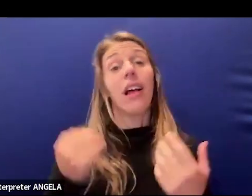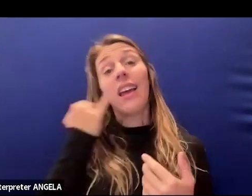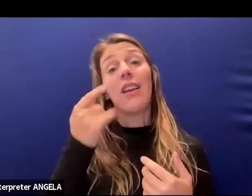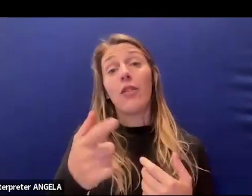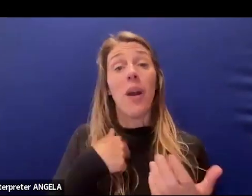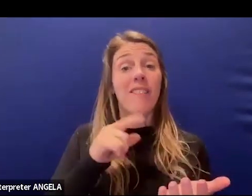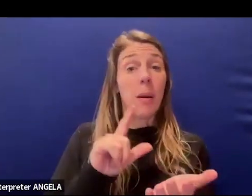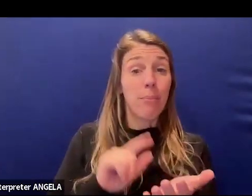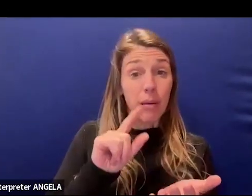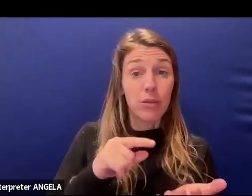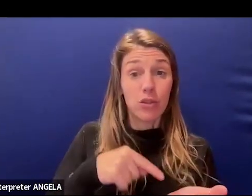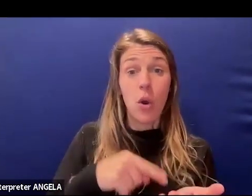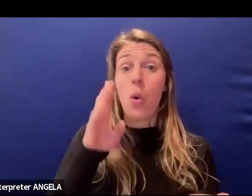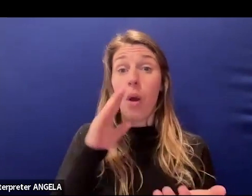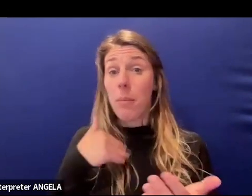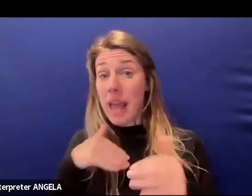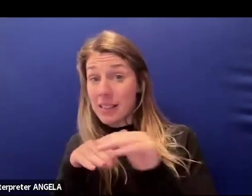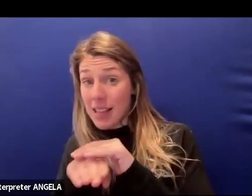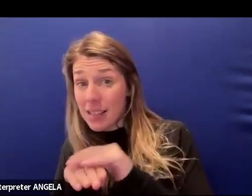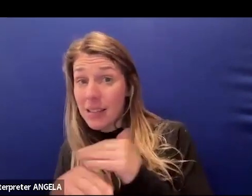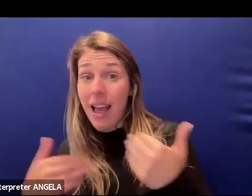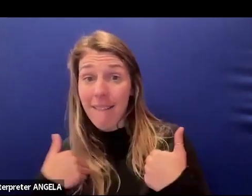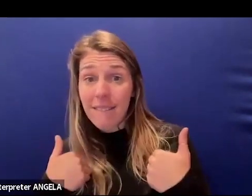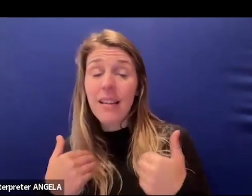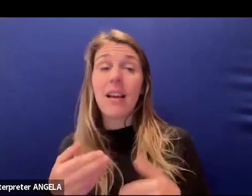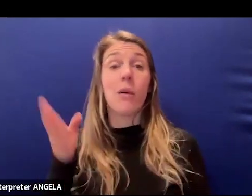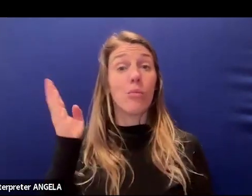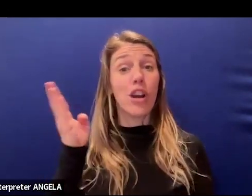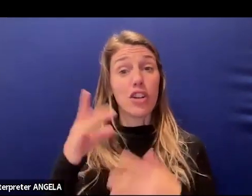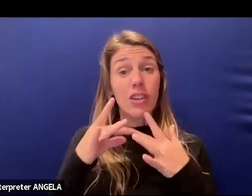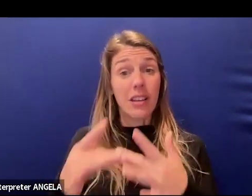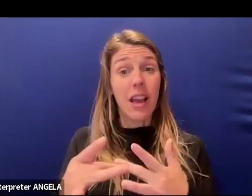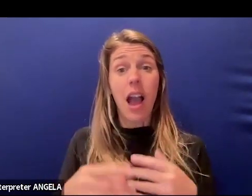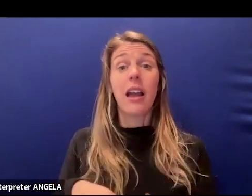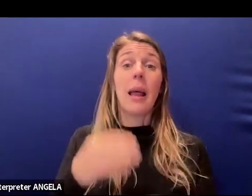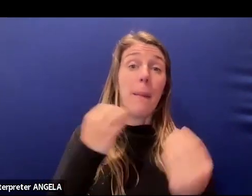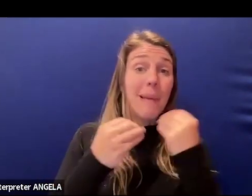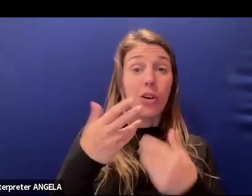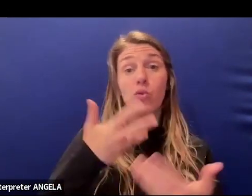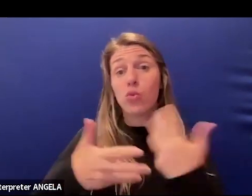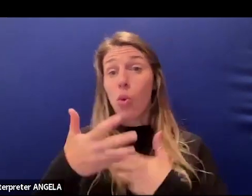If you're having published papers, are those going to be made accessible? Presentation guidelines, meals and social events.